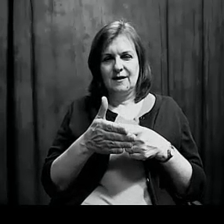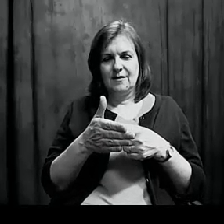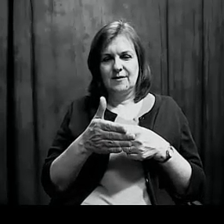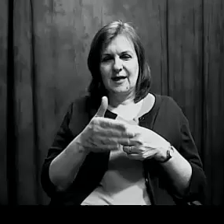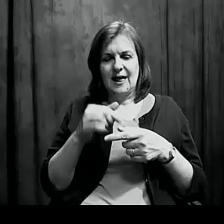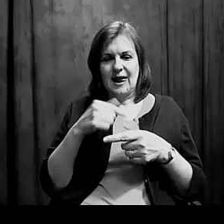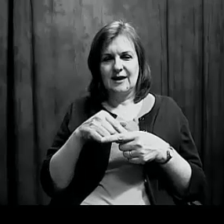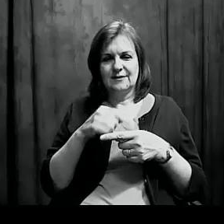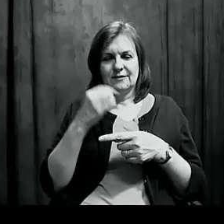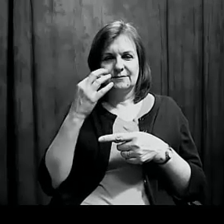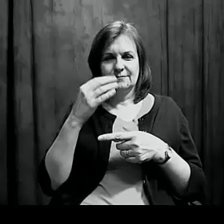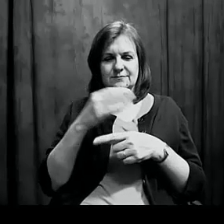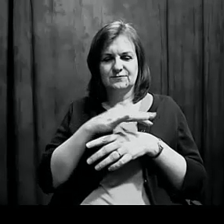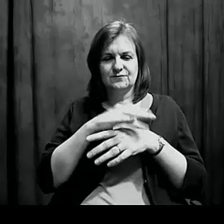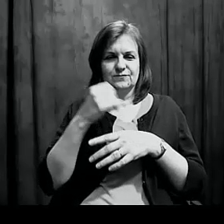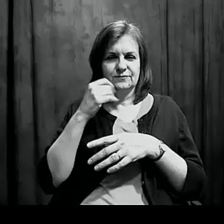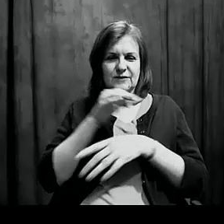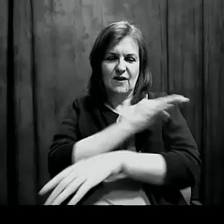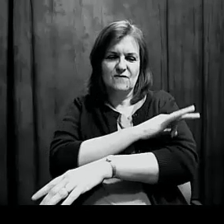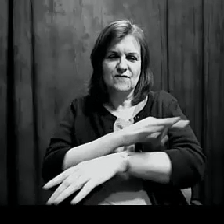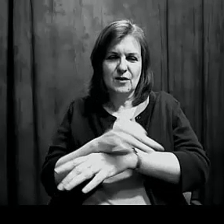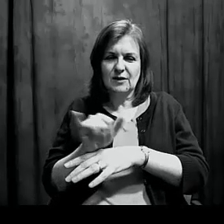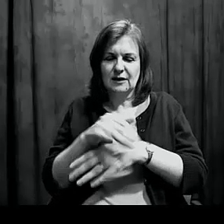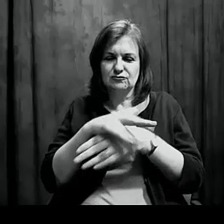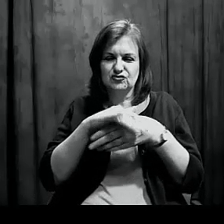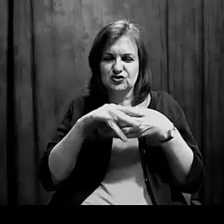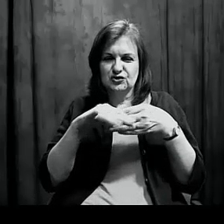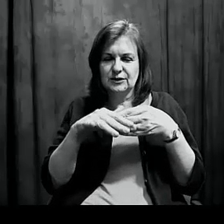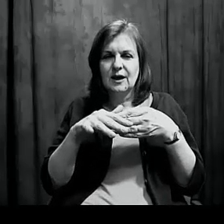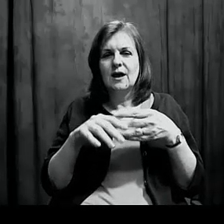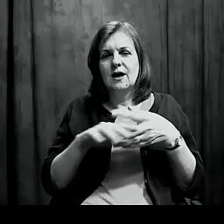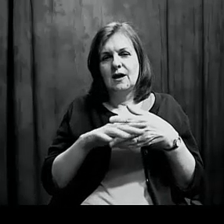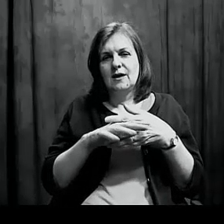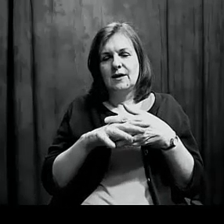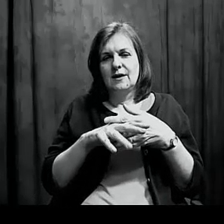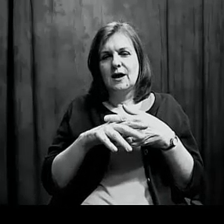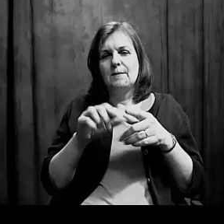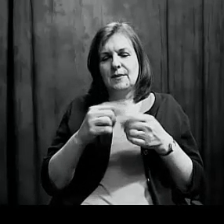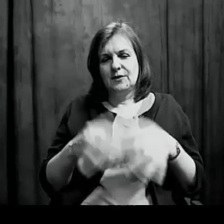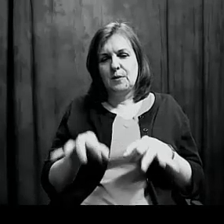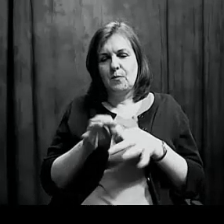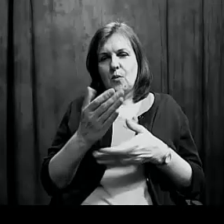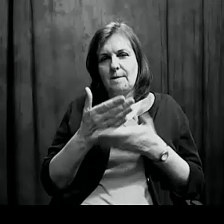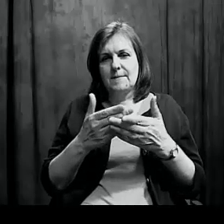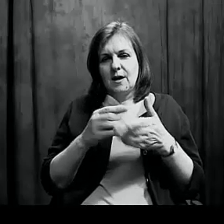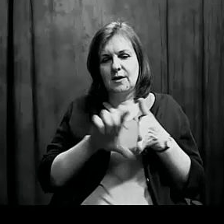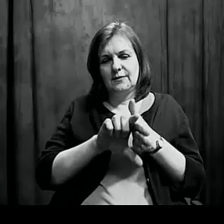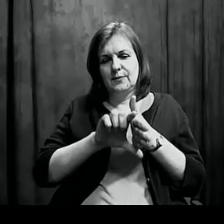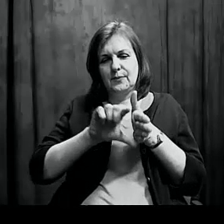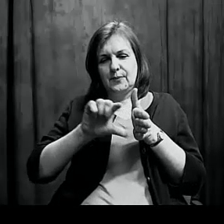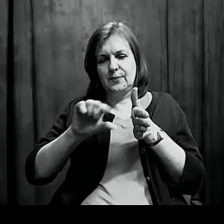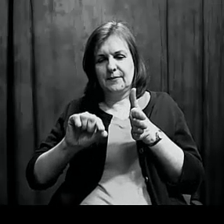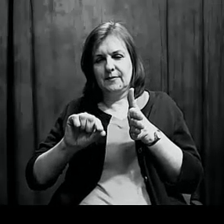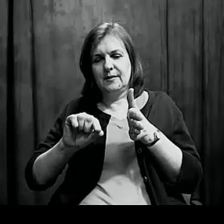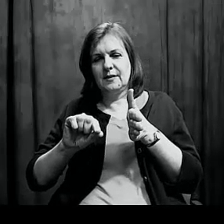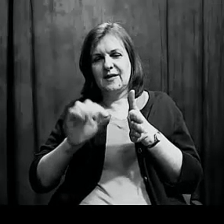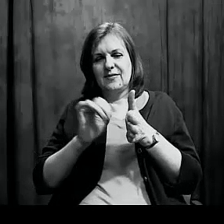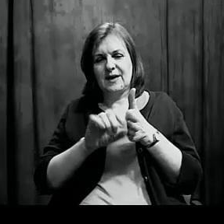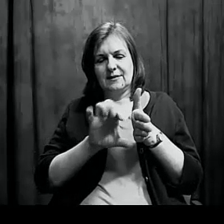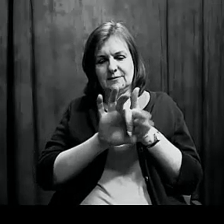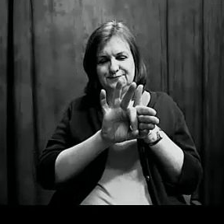where they still have sort of these feathery structures associate with their fins but this is the important part